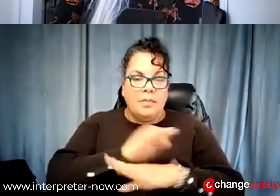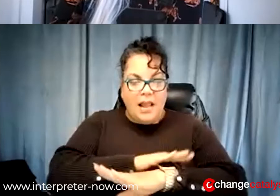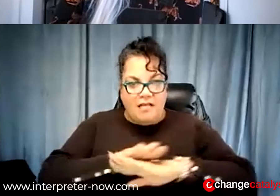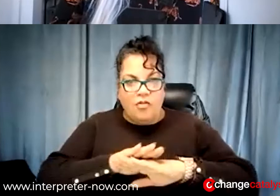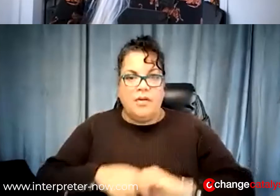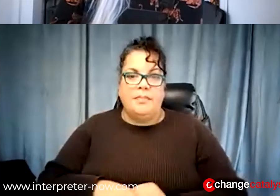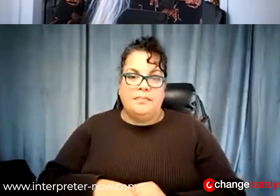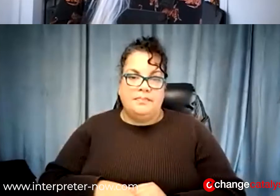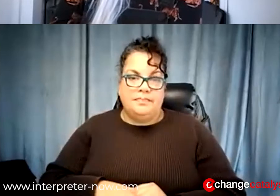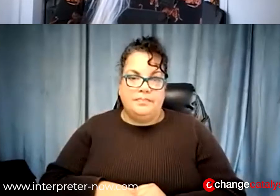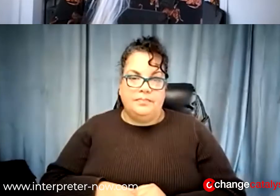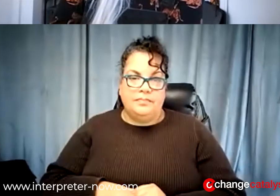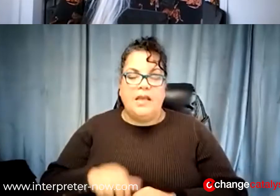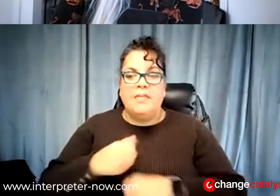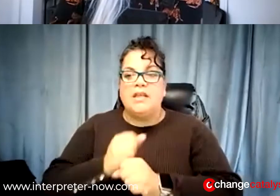sure that you're building for everybody.